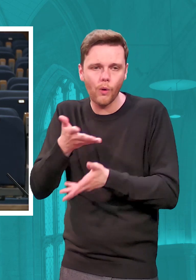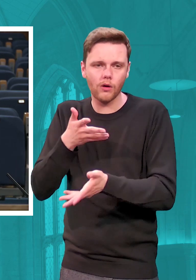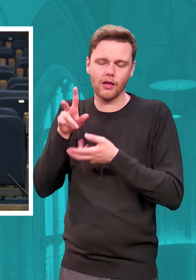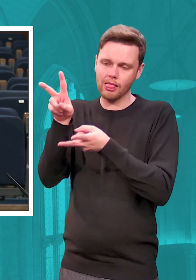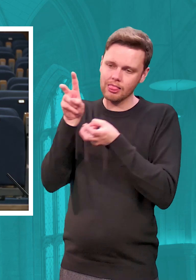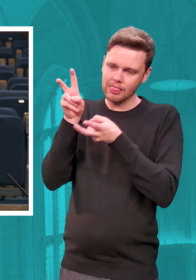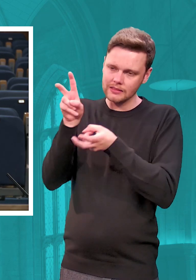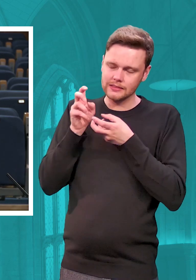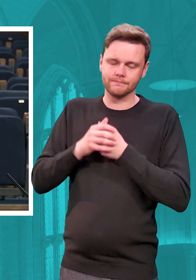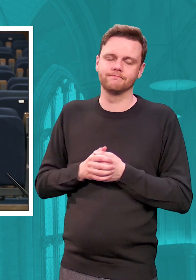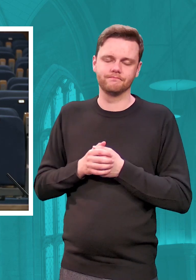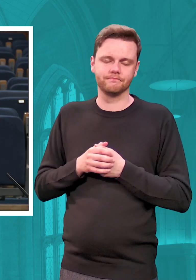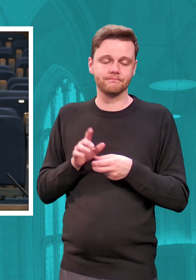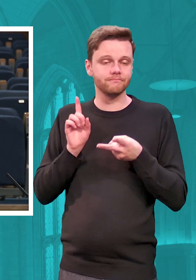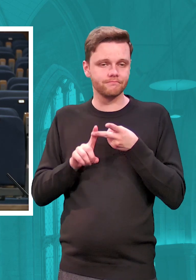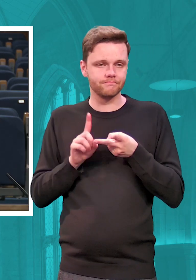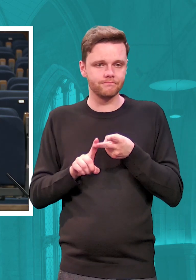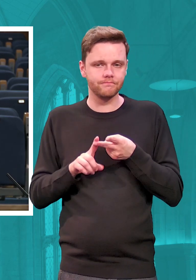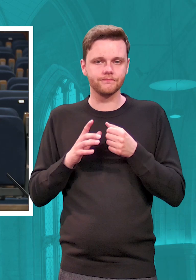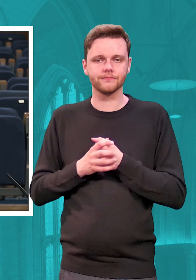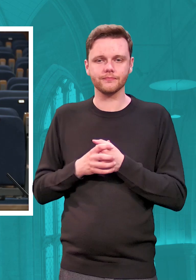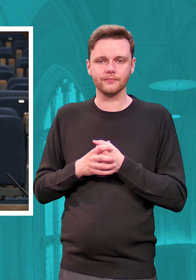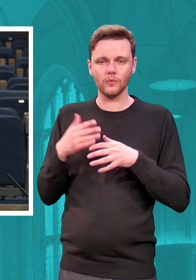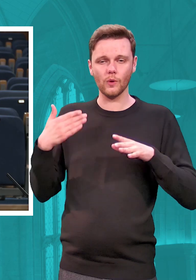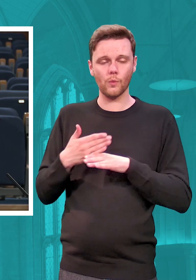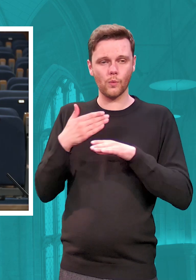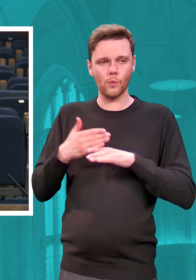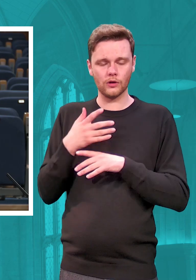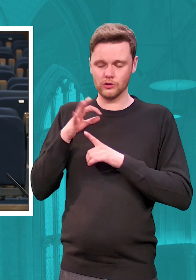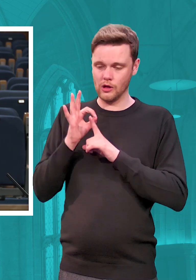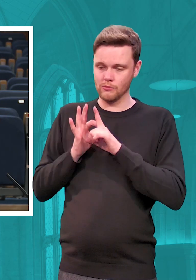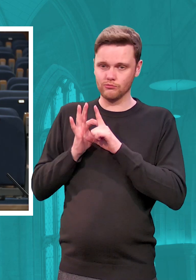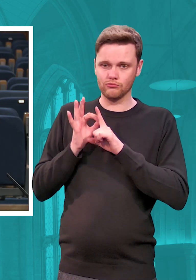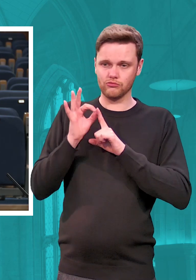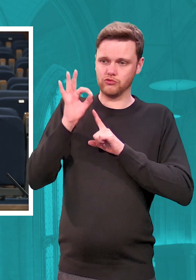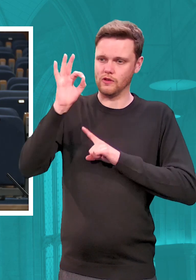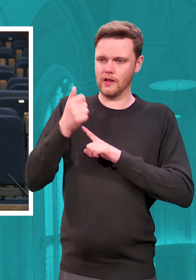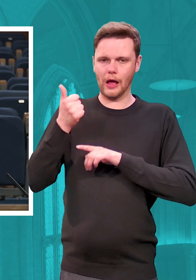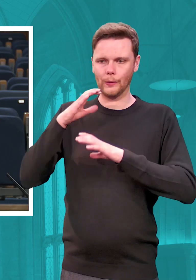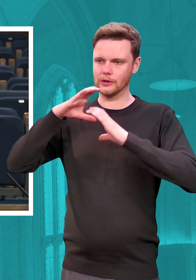Secondly, we are working to improve the way we communicate with the wider church.